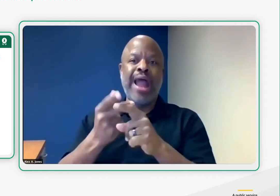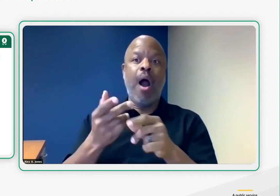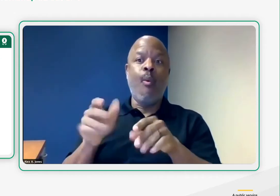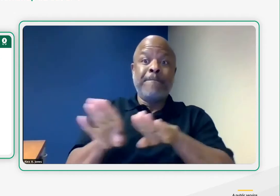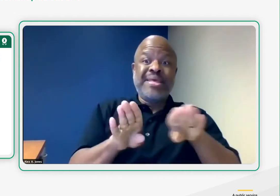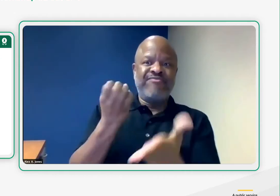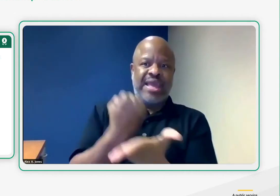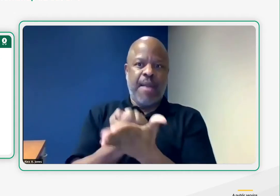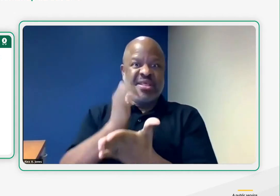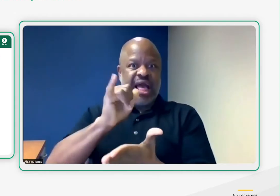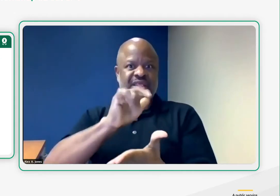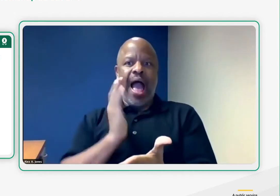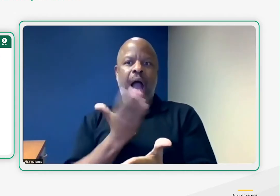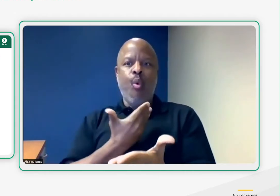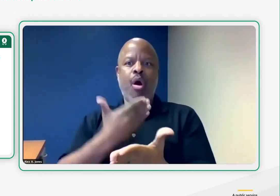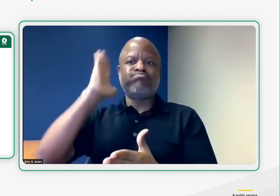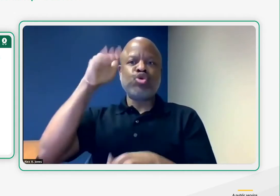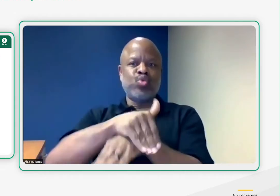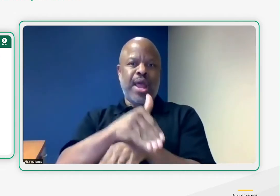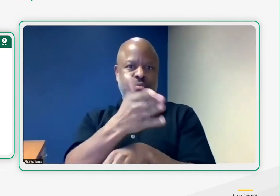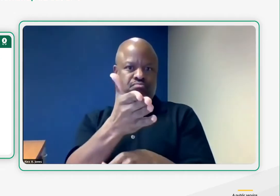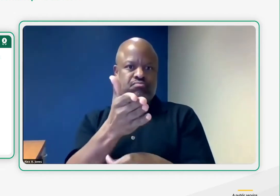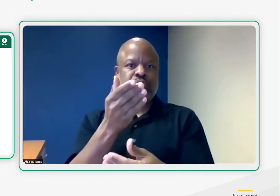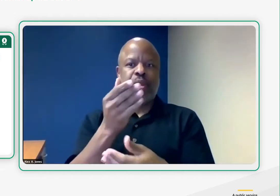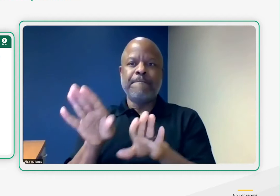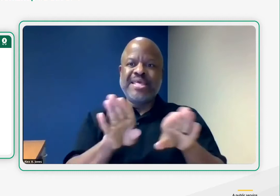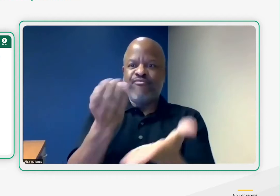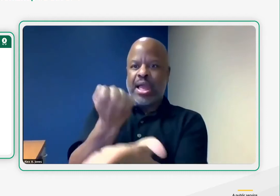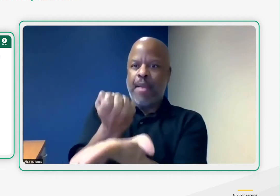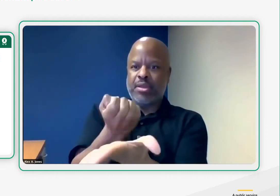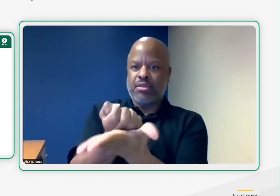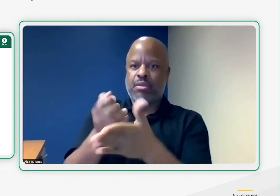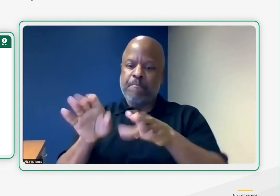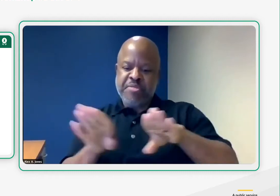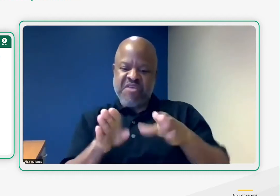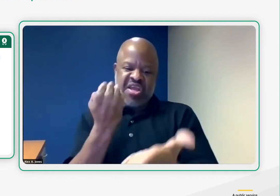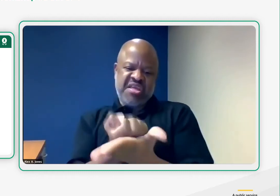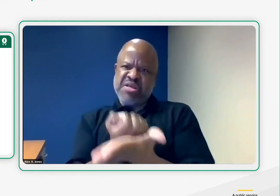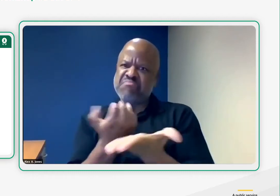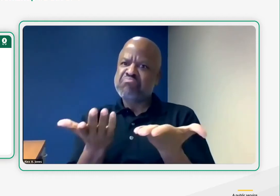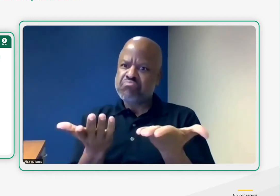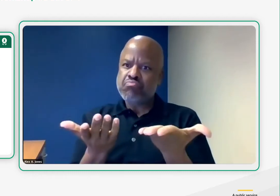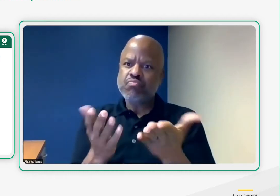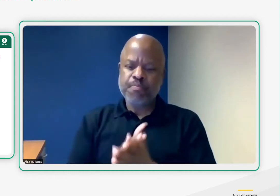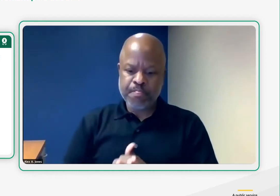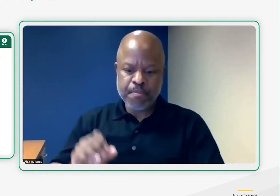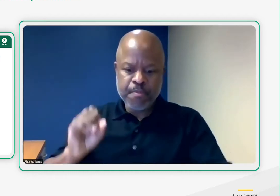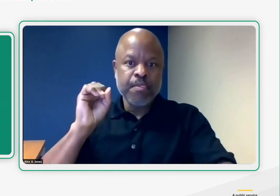And they've started to figure out how they can take behavioral economics to show how those different things play together.